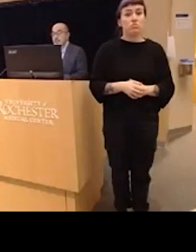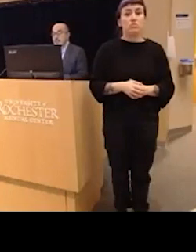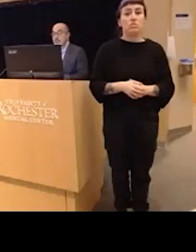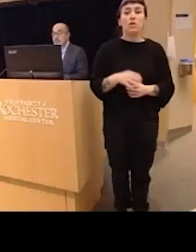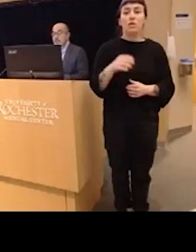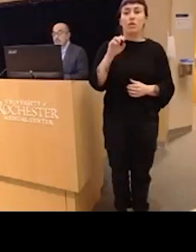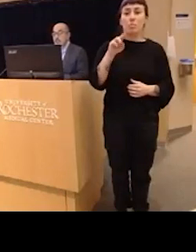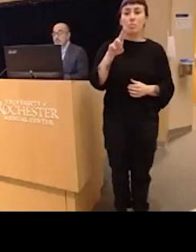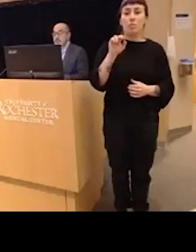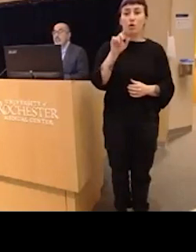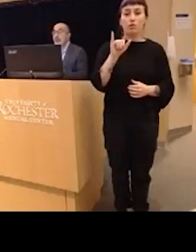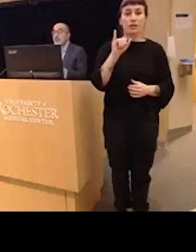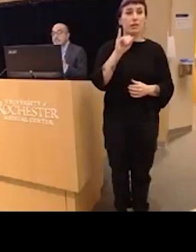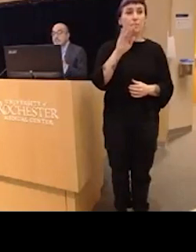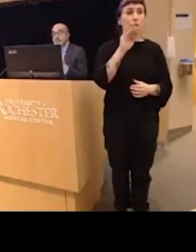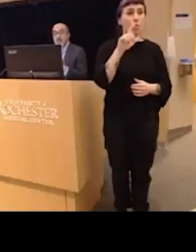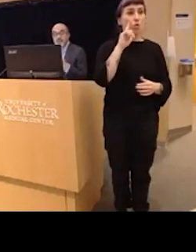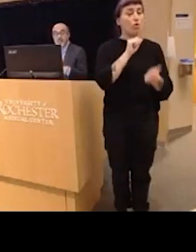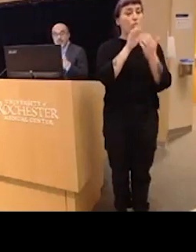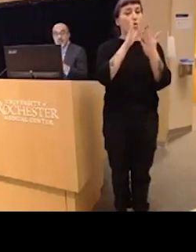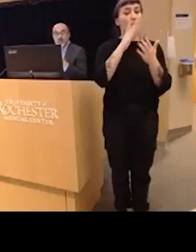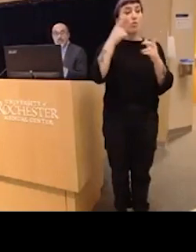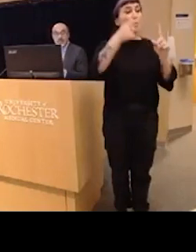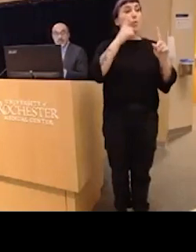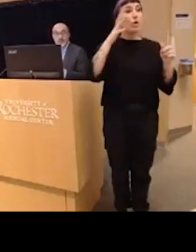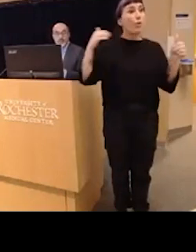approach is so that we're not doing this we're not always chasing after the patient with a needle